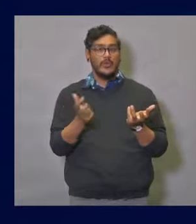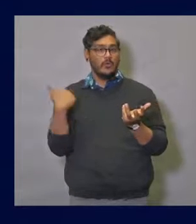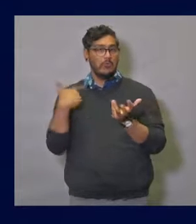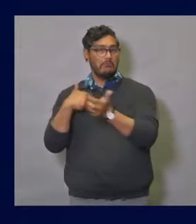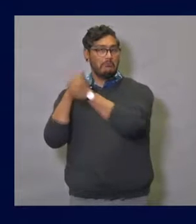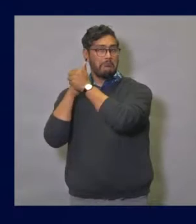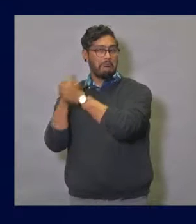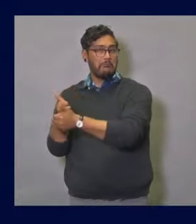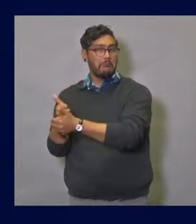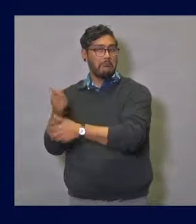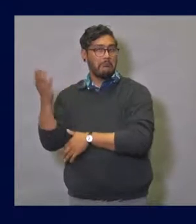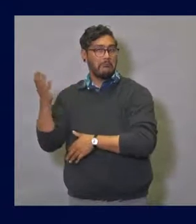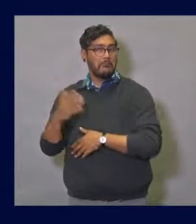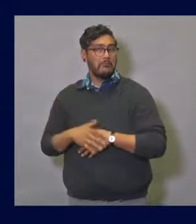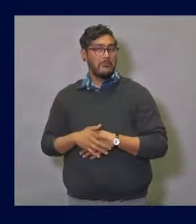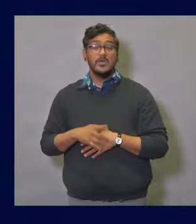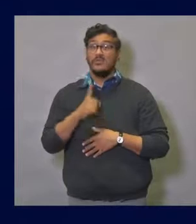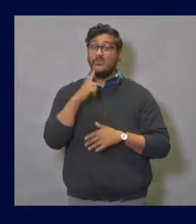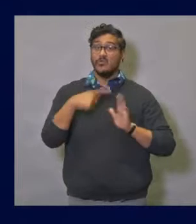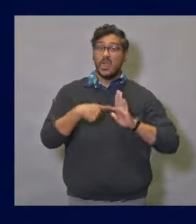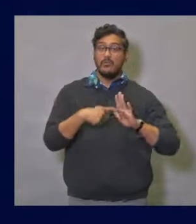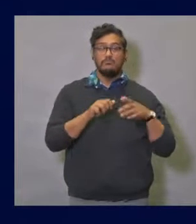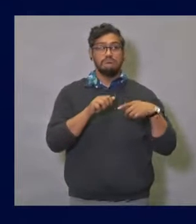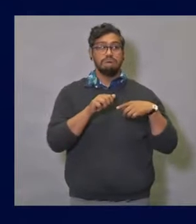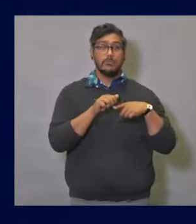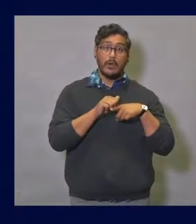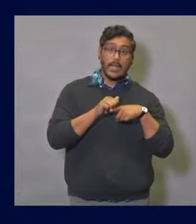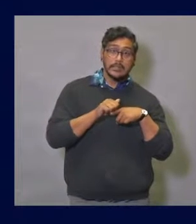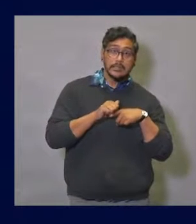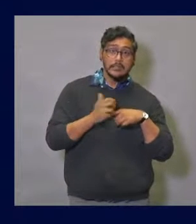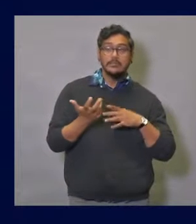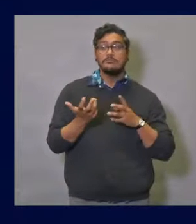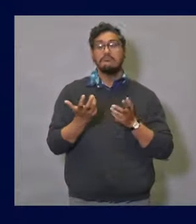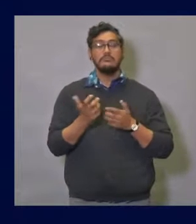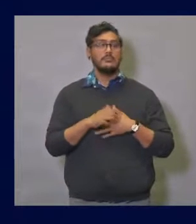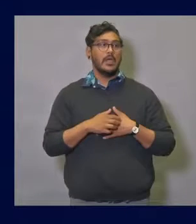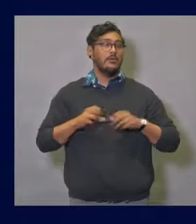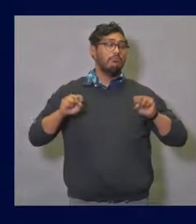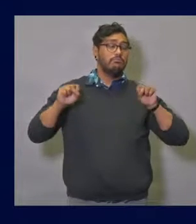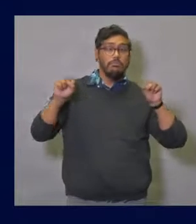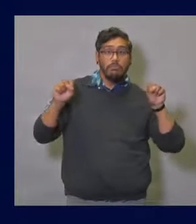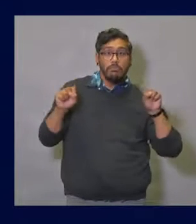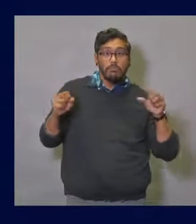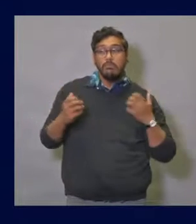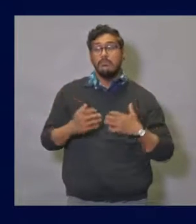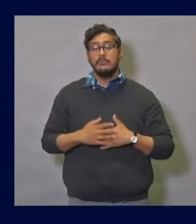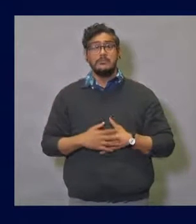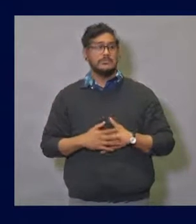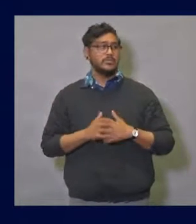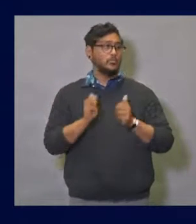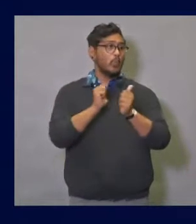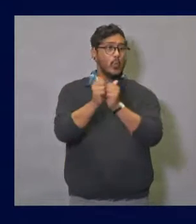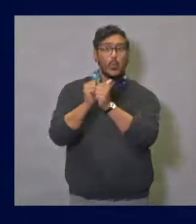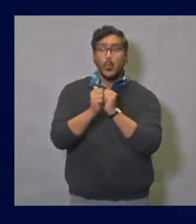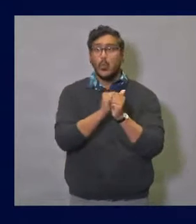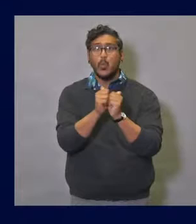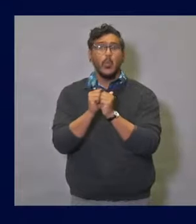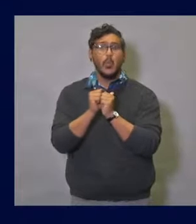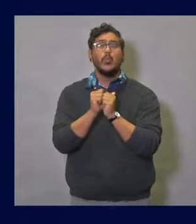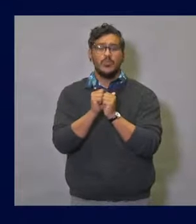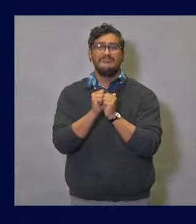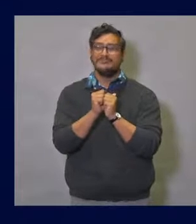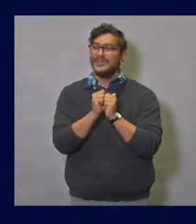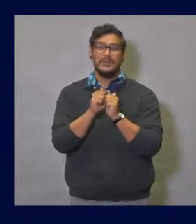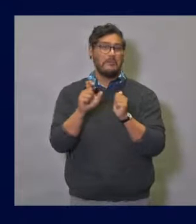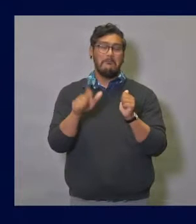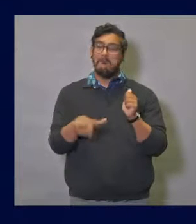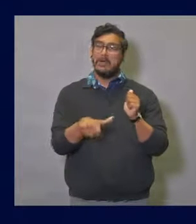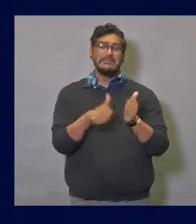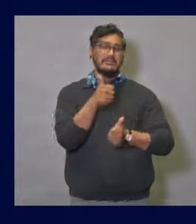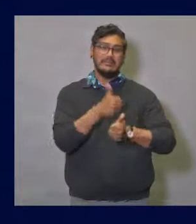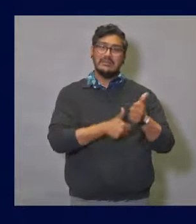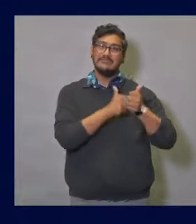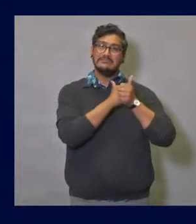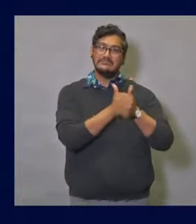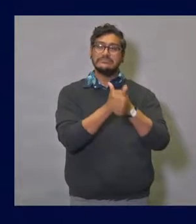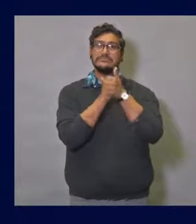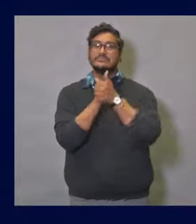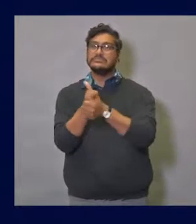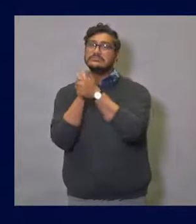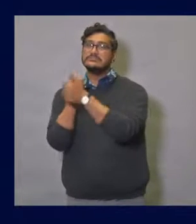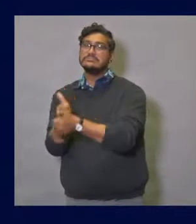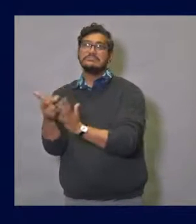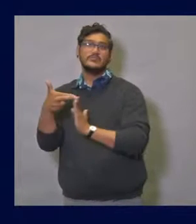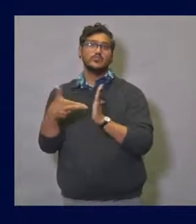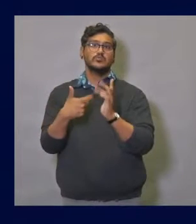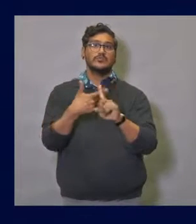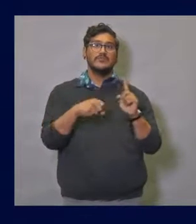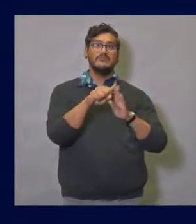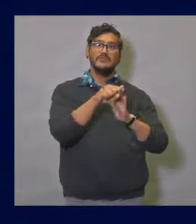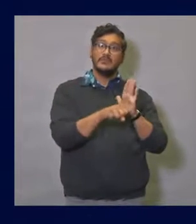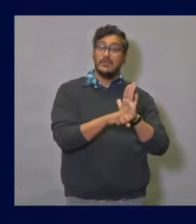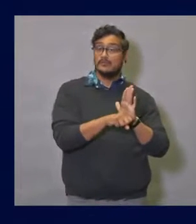DEL ESTADO Y PERMITIR QUE